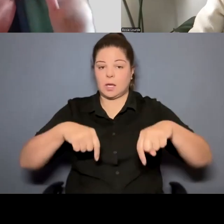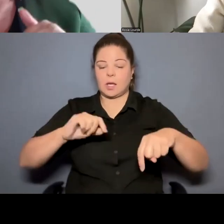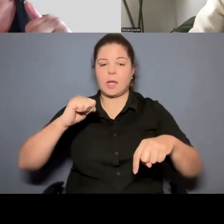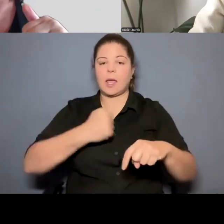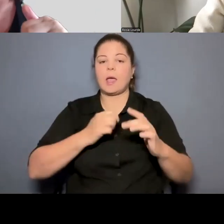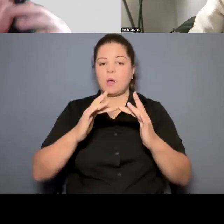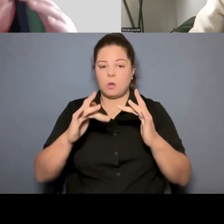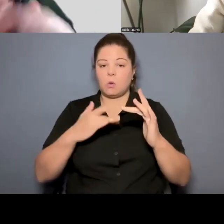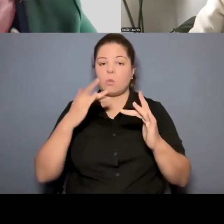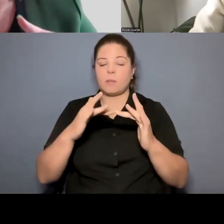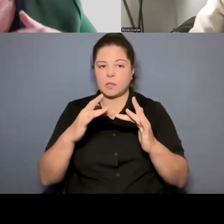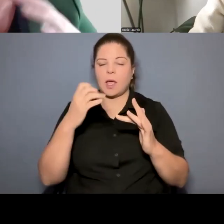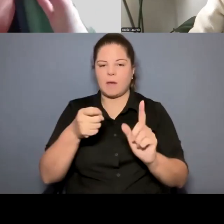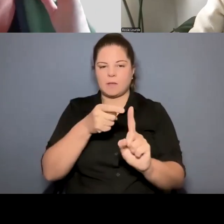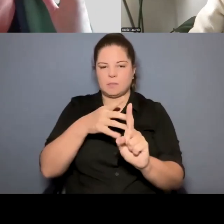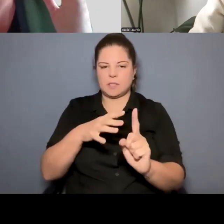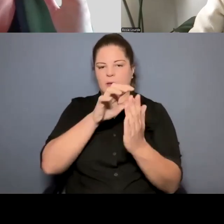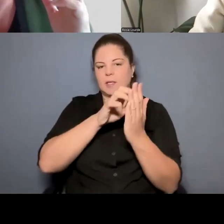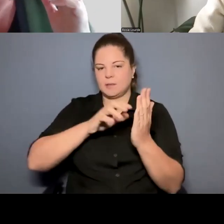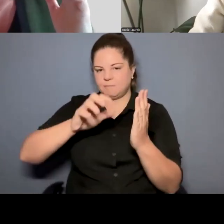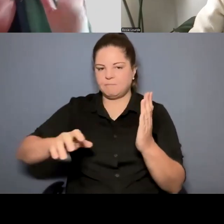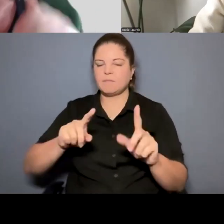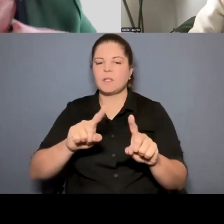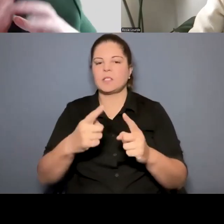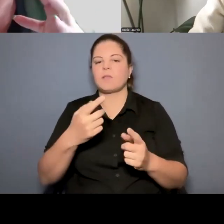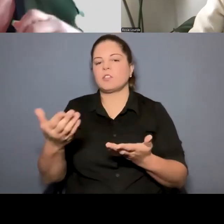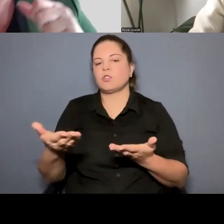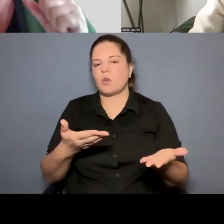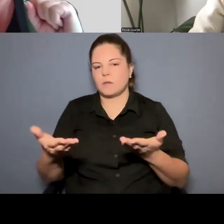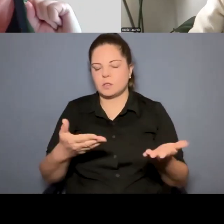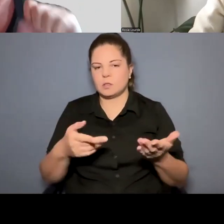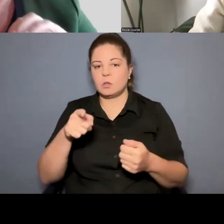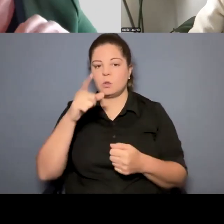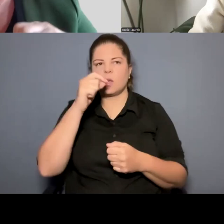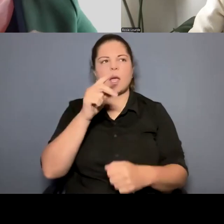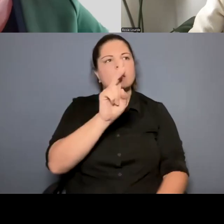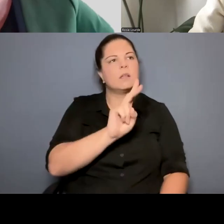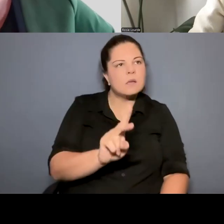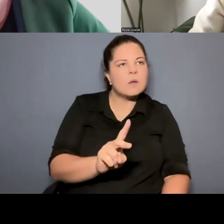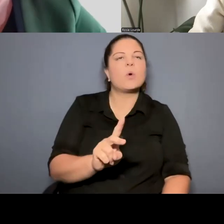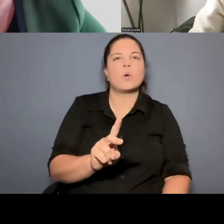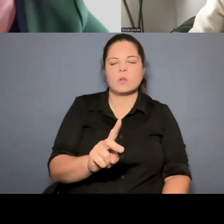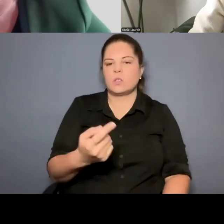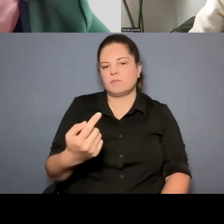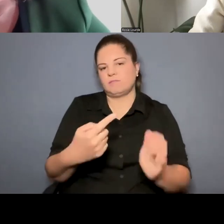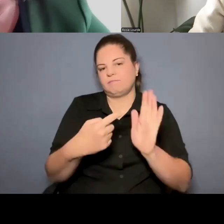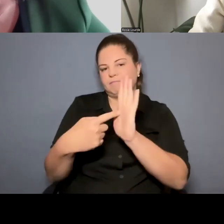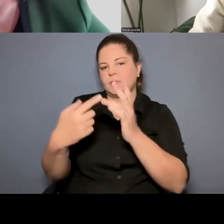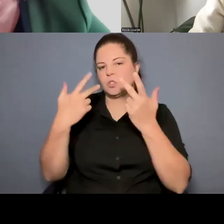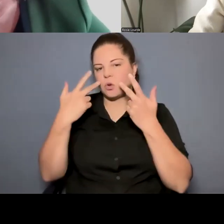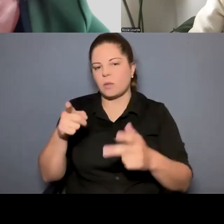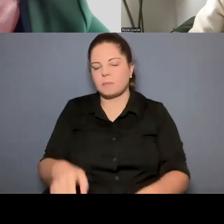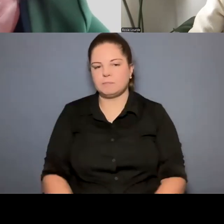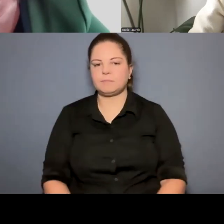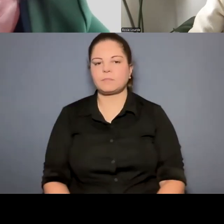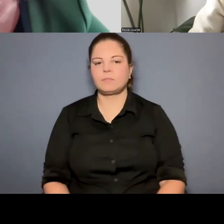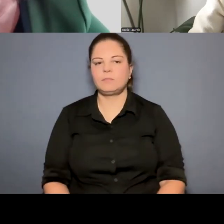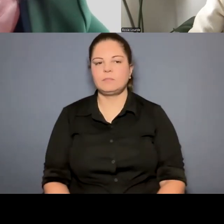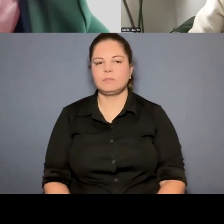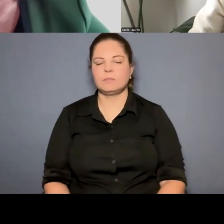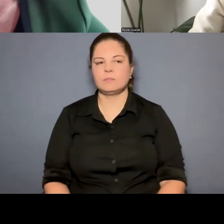includes a whole range of services. You might go there to see how you can find them. But then, so,